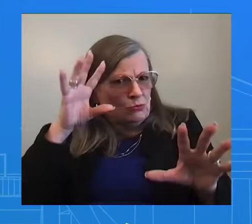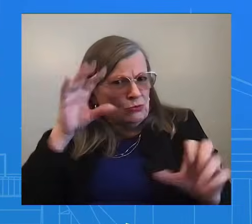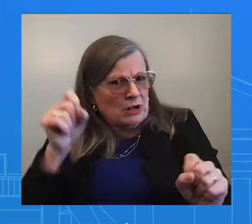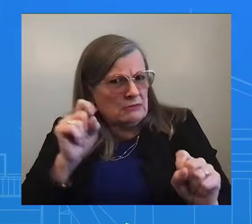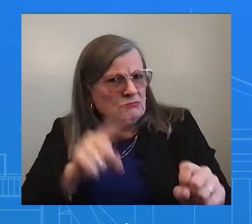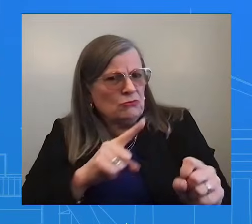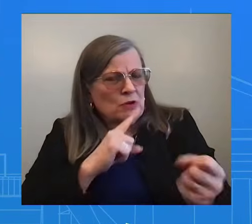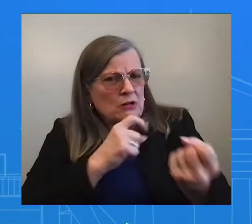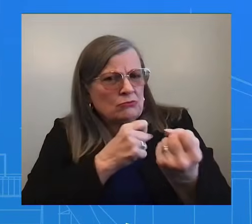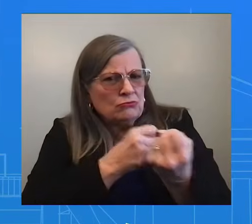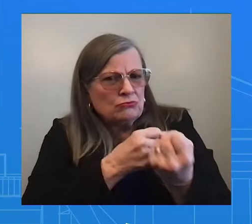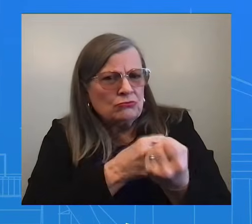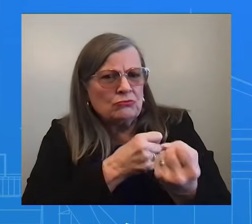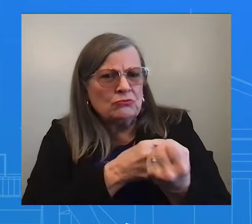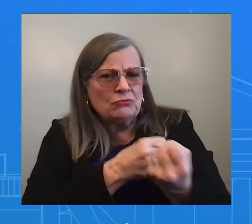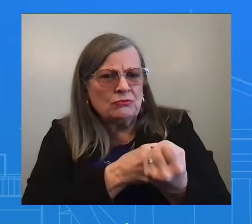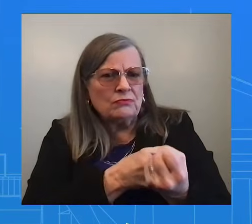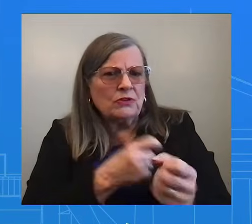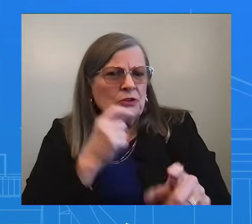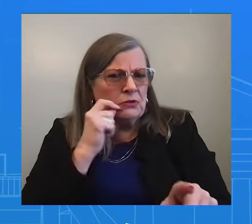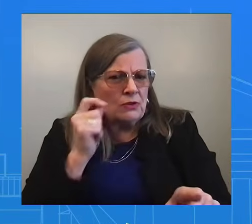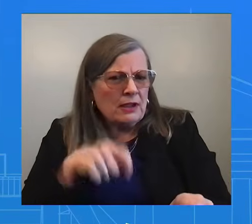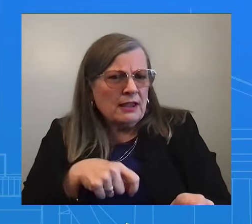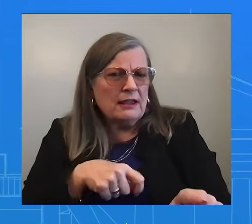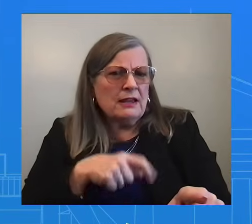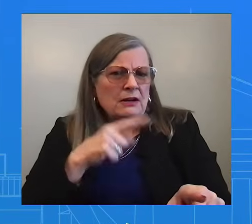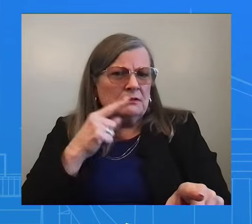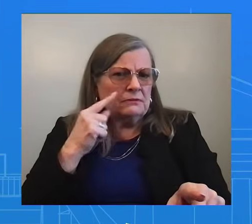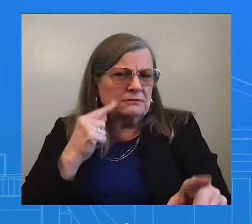And you saw him do that right alongside President Zelenskyy.